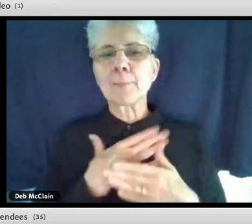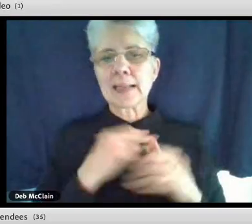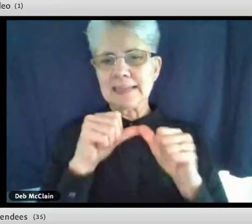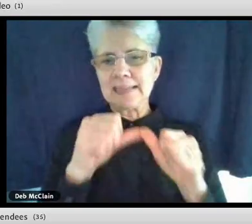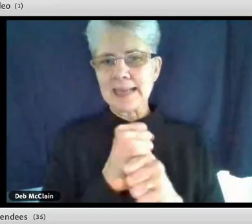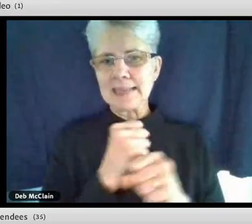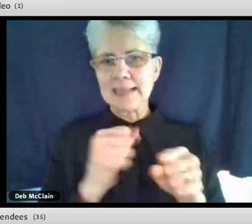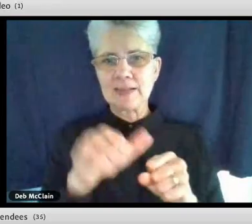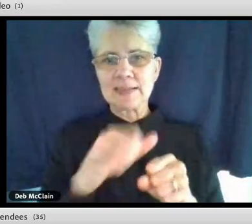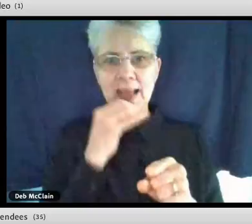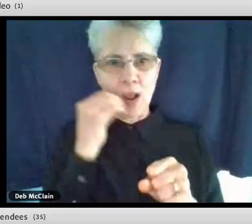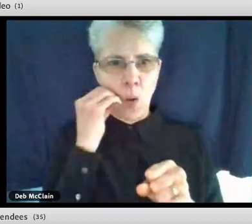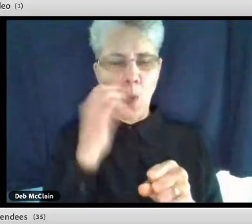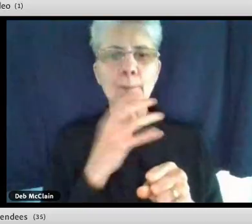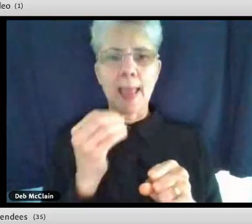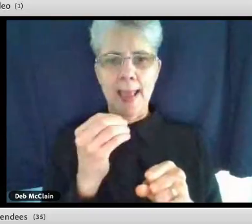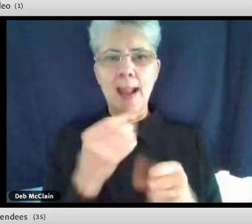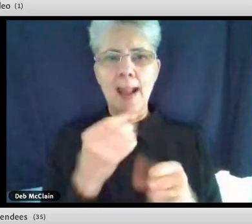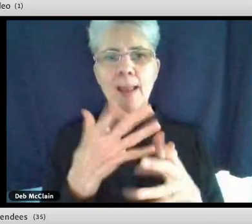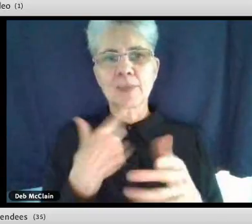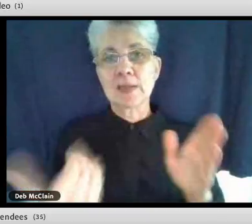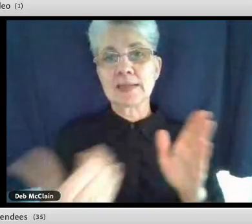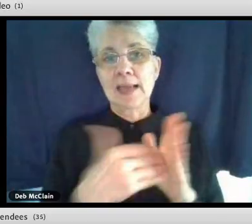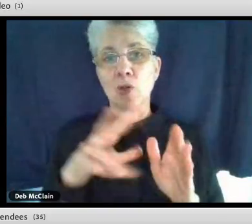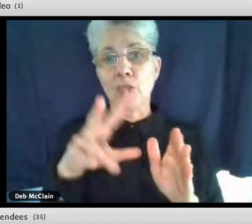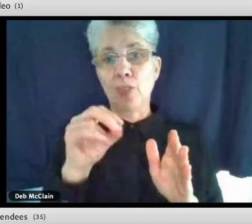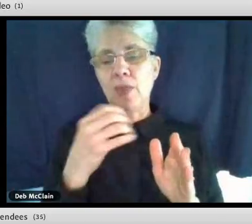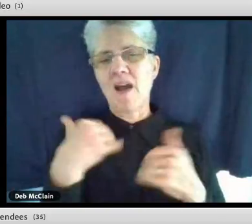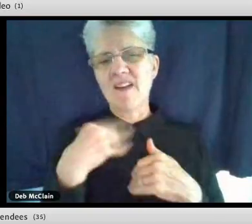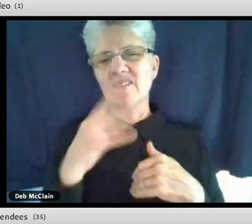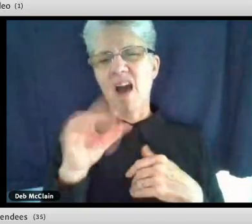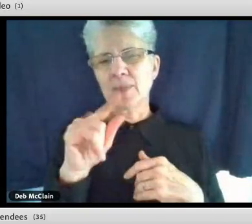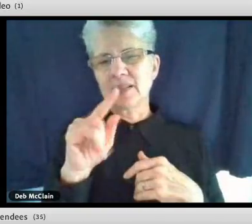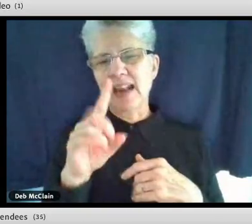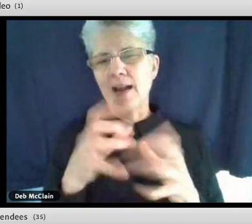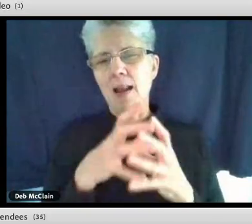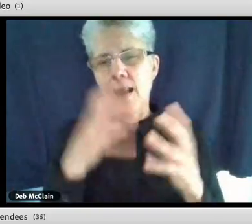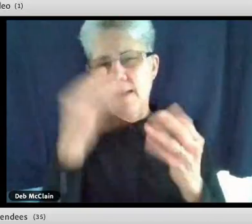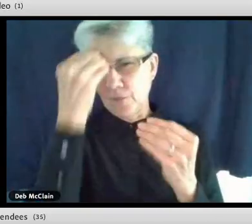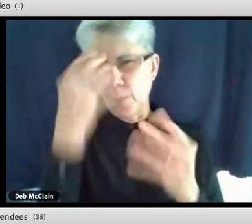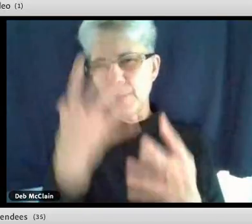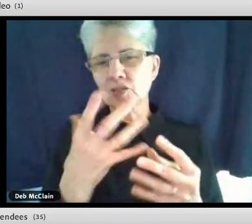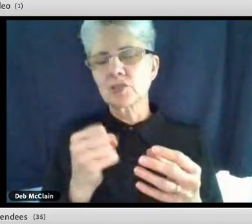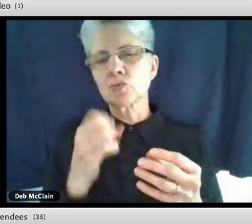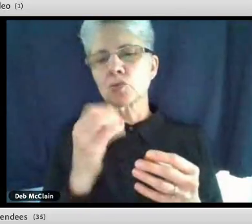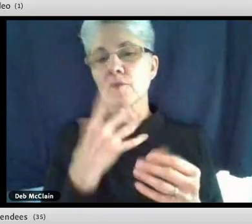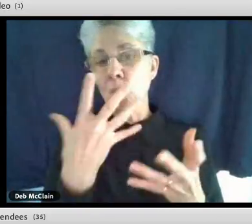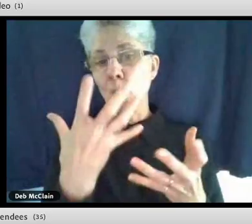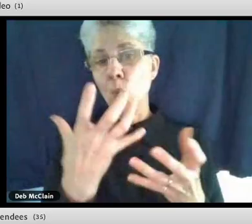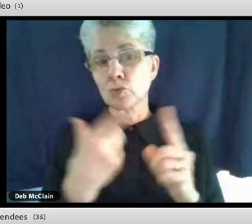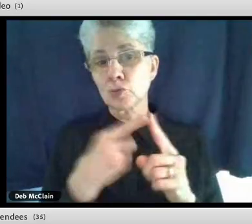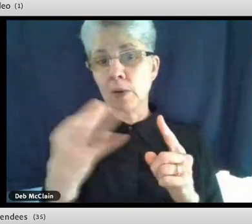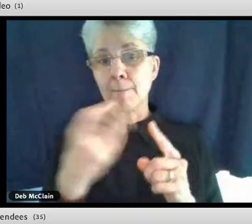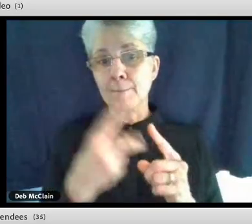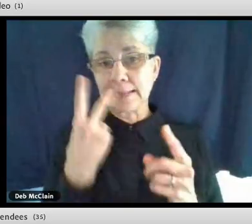and I thank you so much for coming today, and please, please stay safe, stay home, and when we do this again on the 30th,